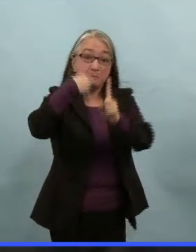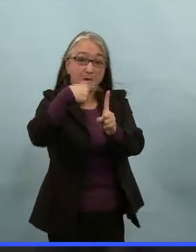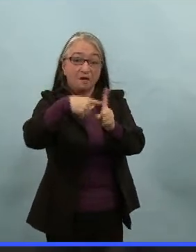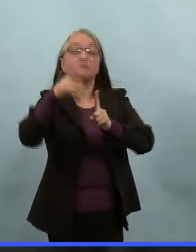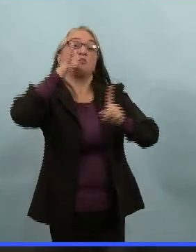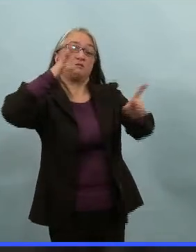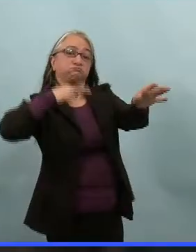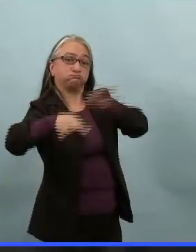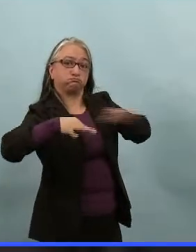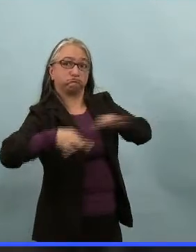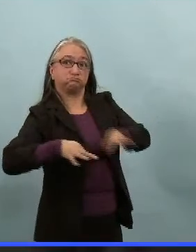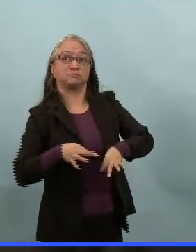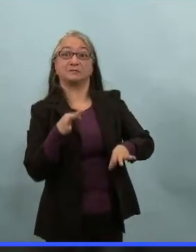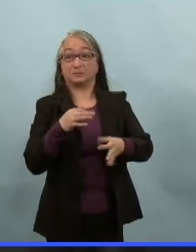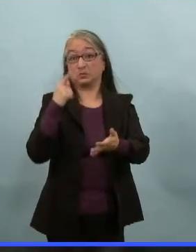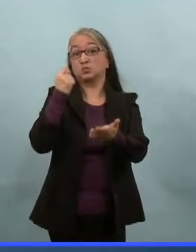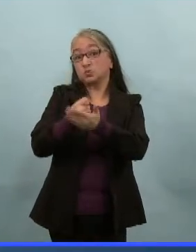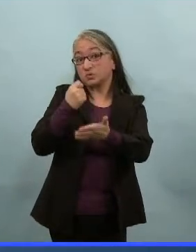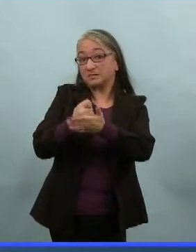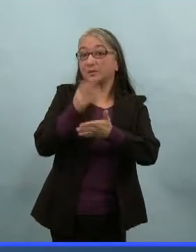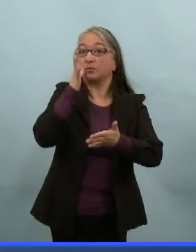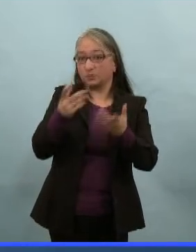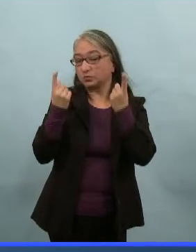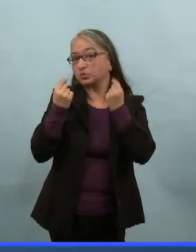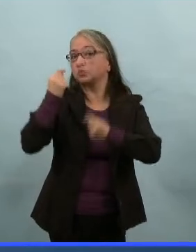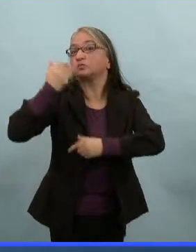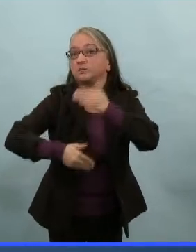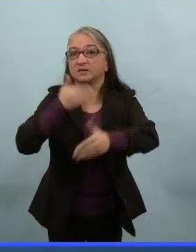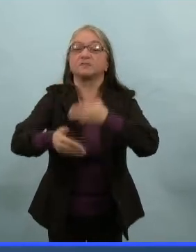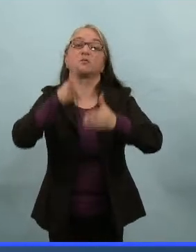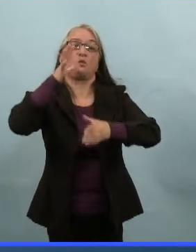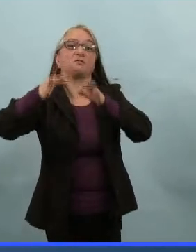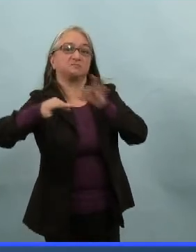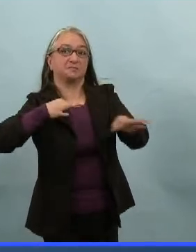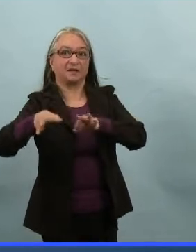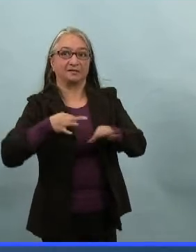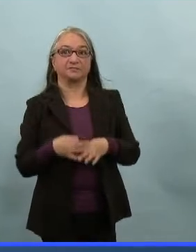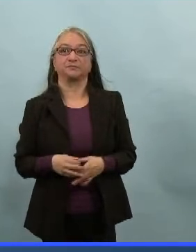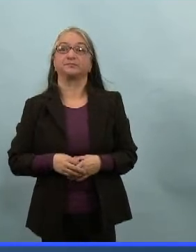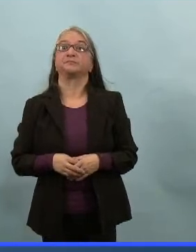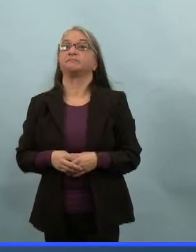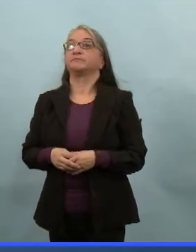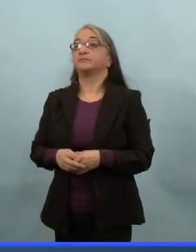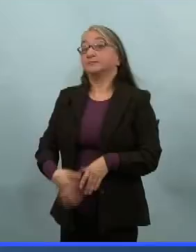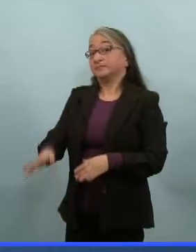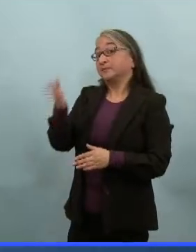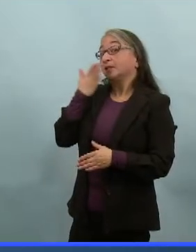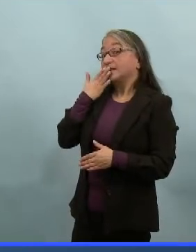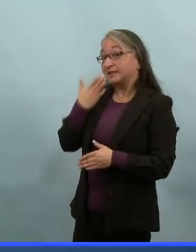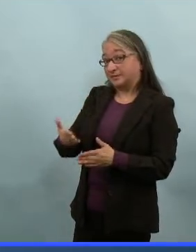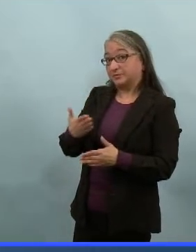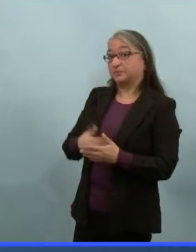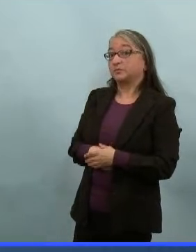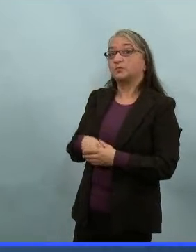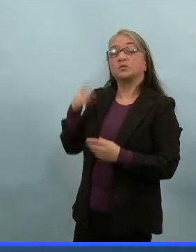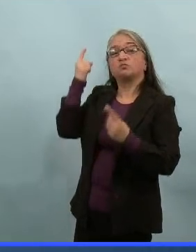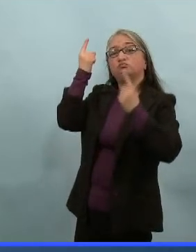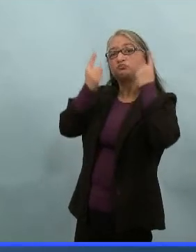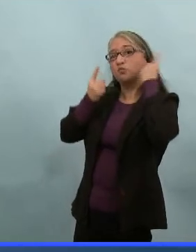what to do as thank you very much uh i was also wondering how is manitoba doing with the delta